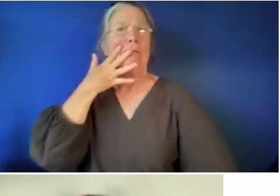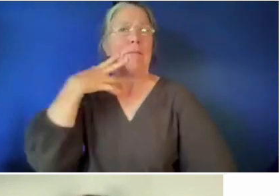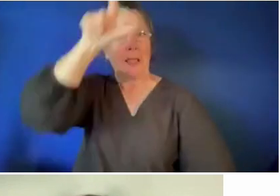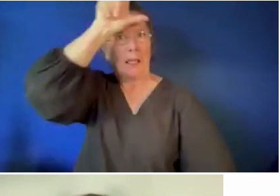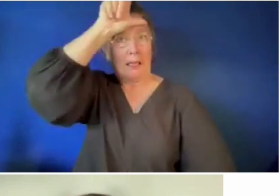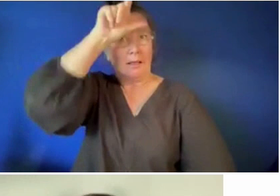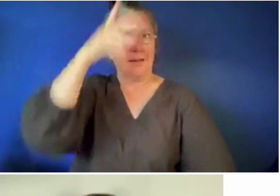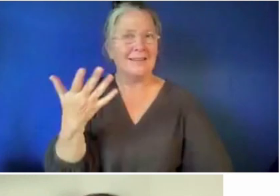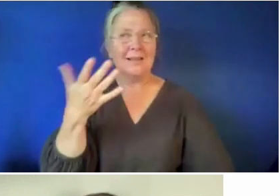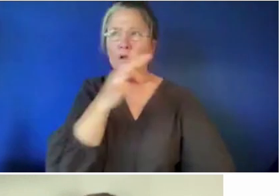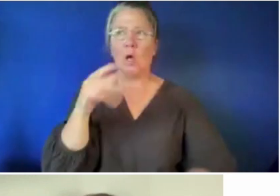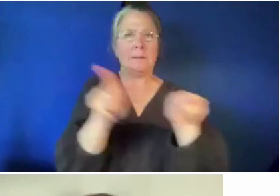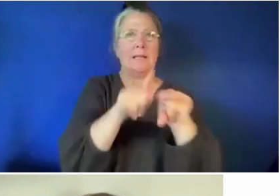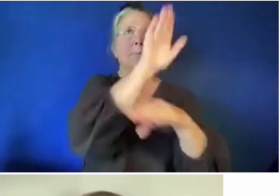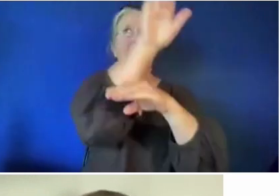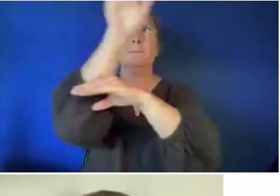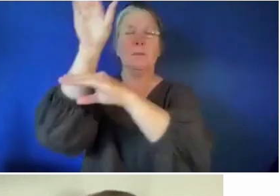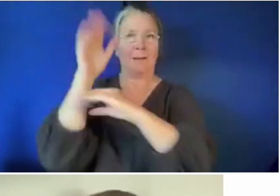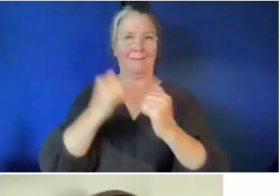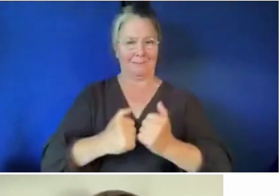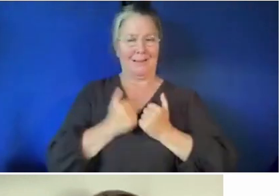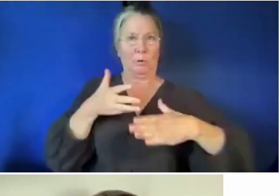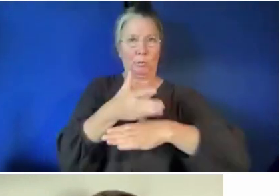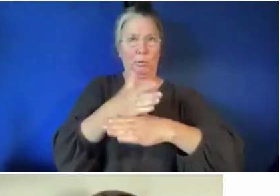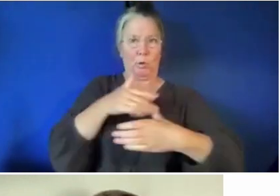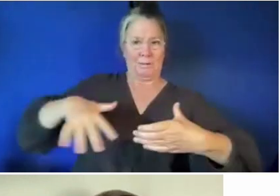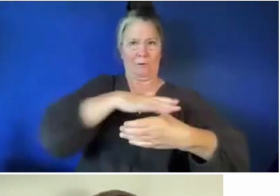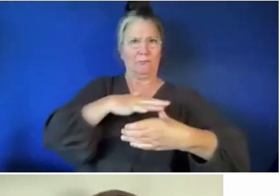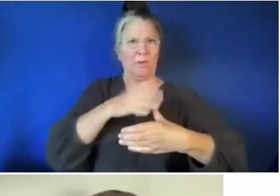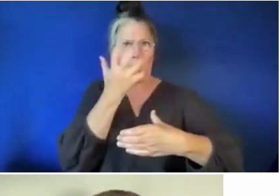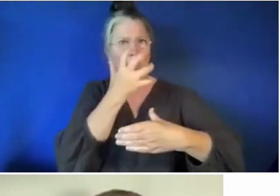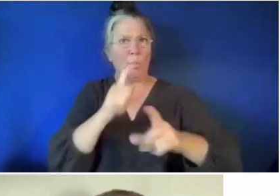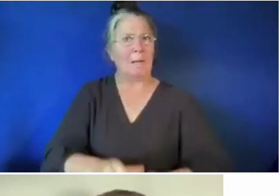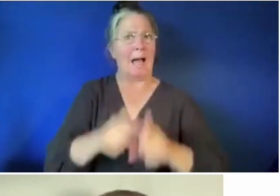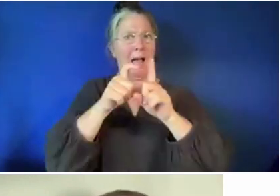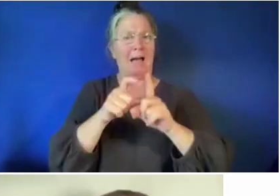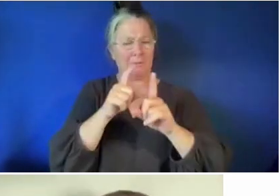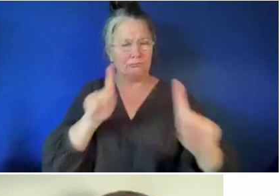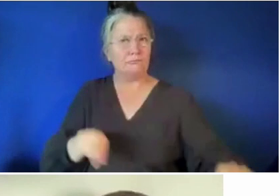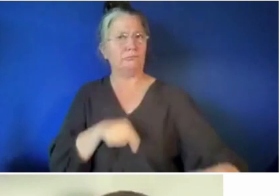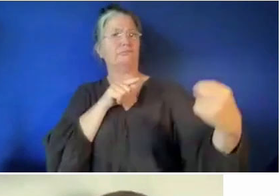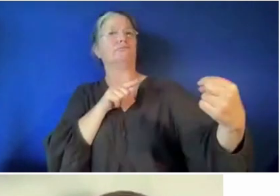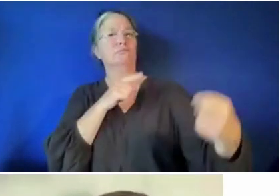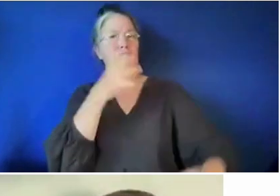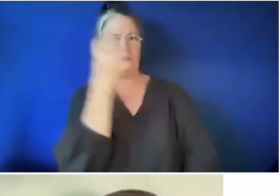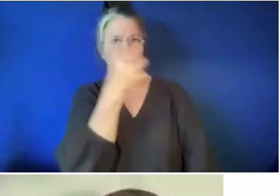the work that we are doing is difficult and challenging, and we are working in a competitive market,